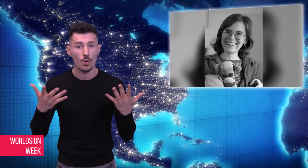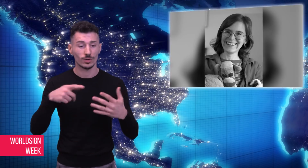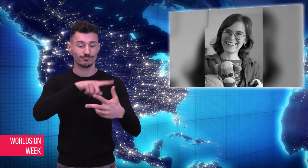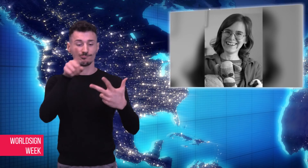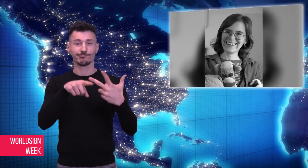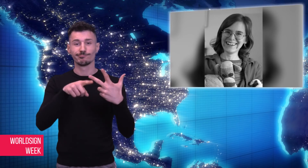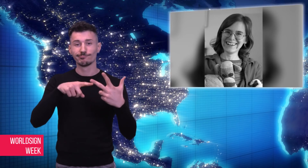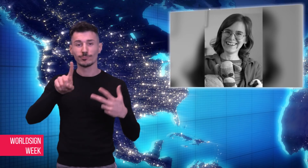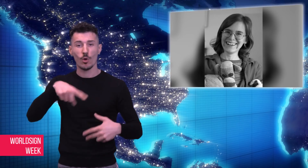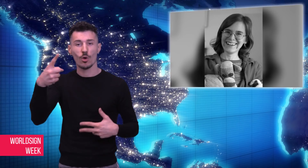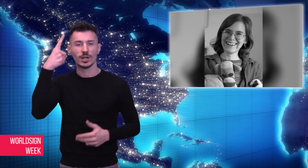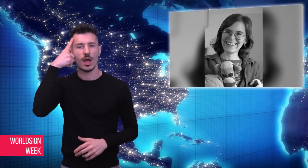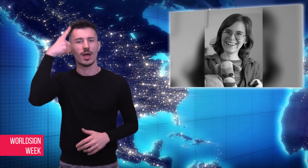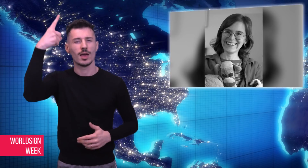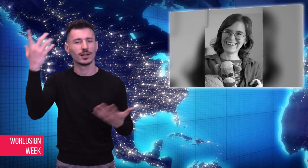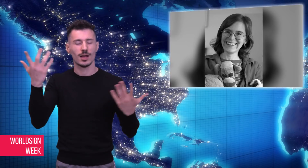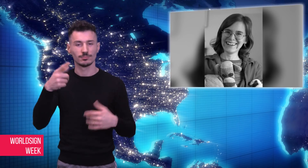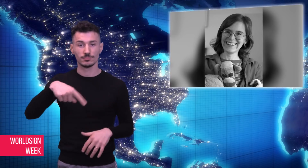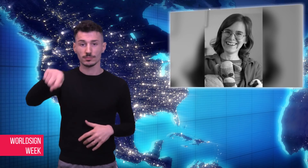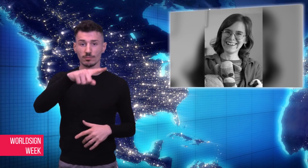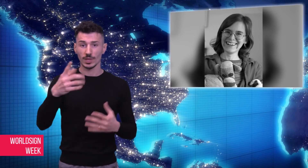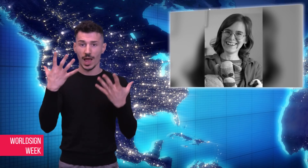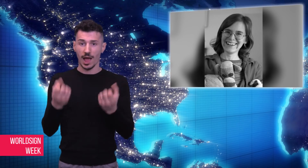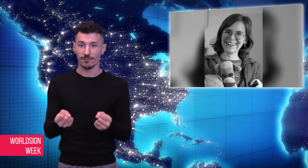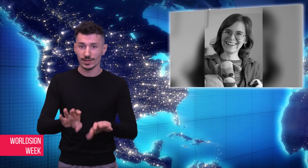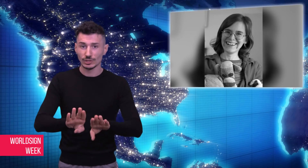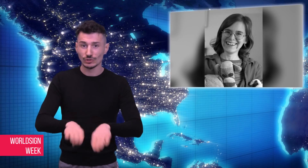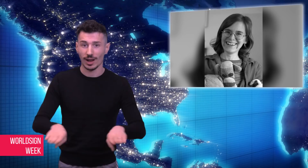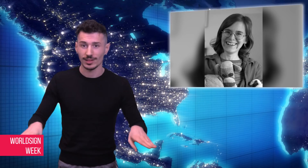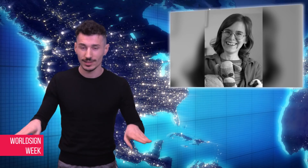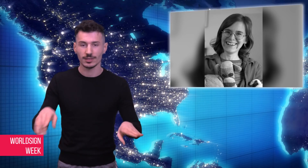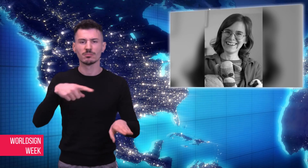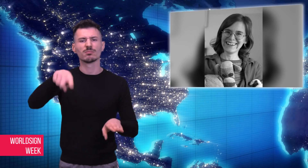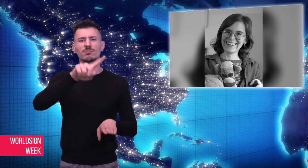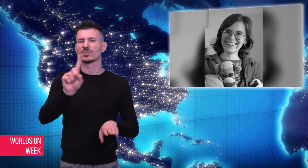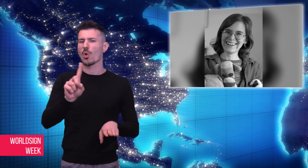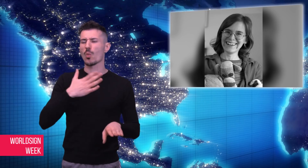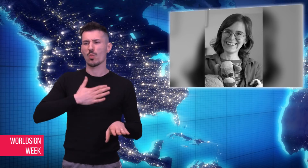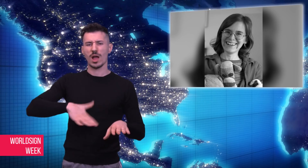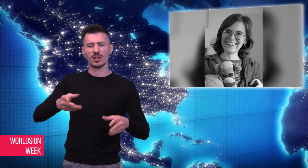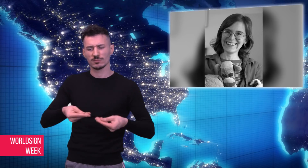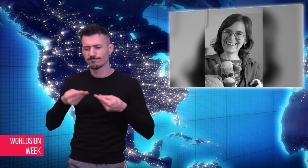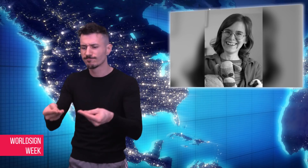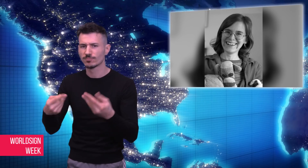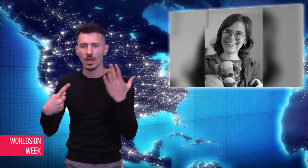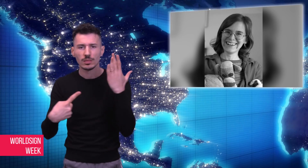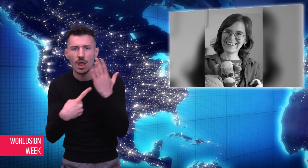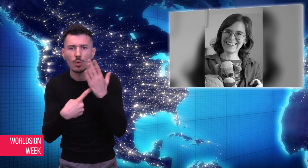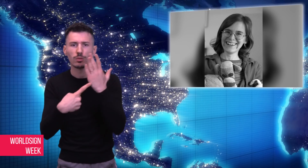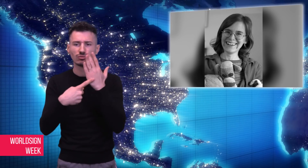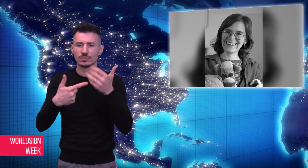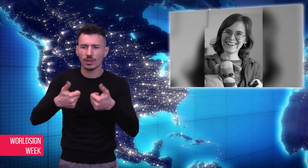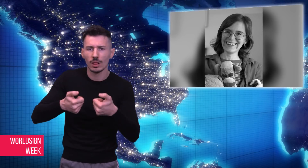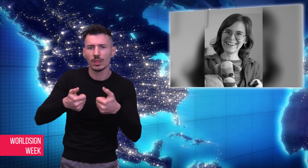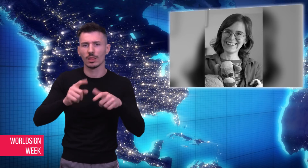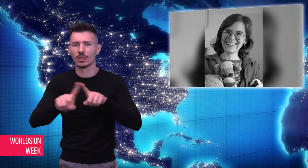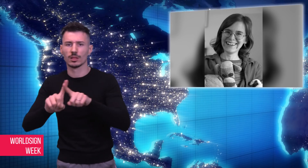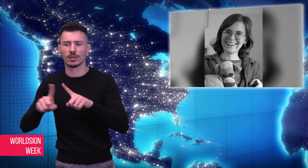For the child in your life, how about giving a book as a gift